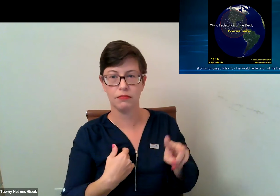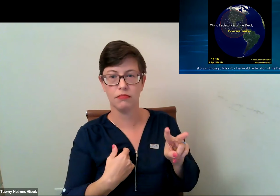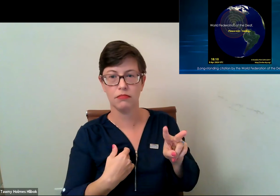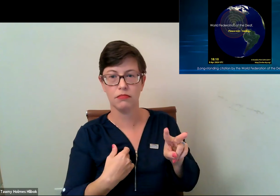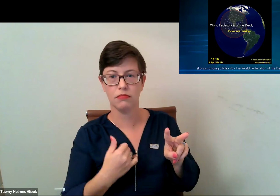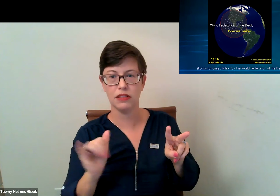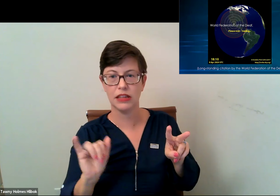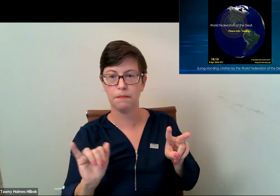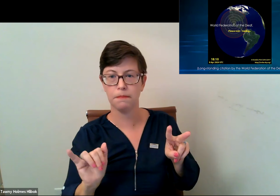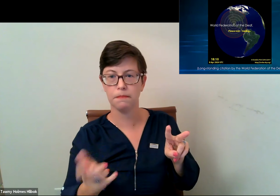and you can see the impact.